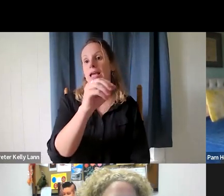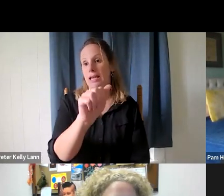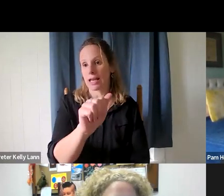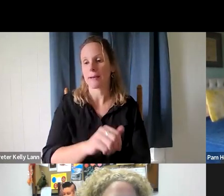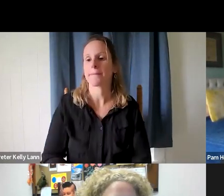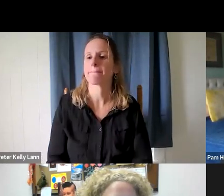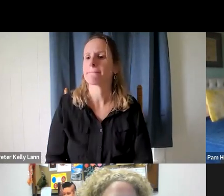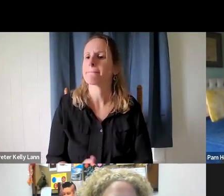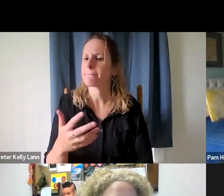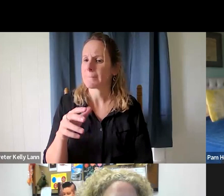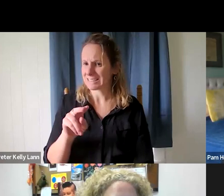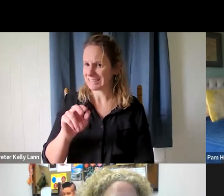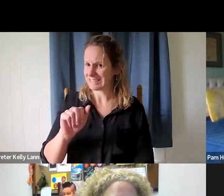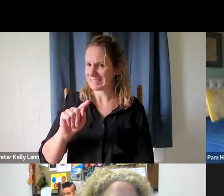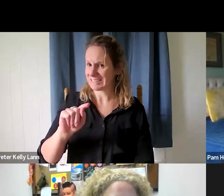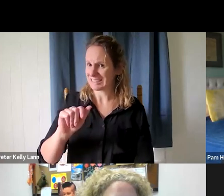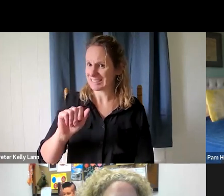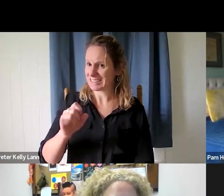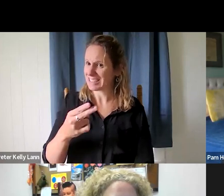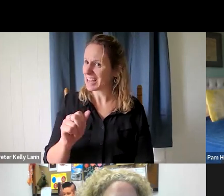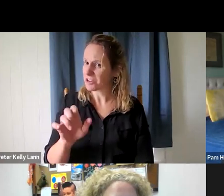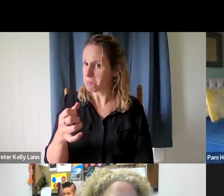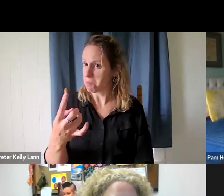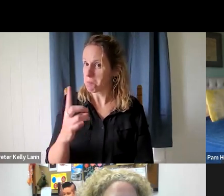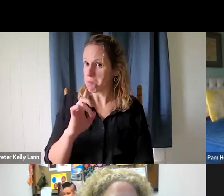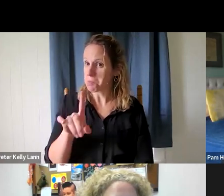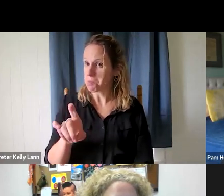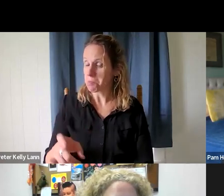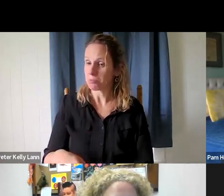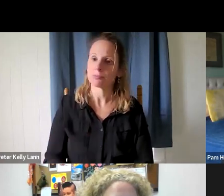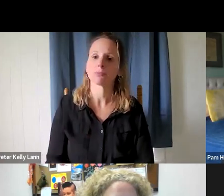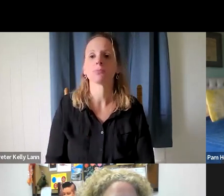Maybe Natasha and maybe some of the other panelists.